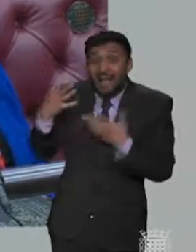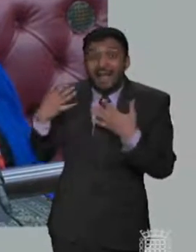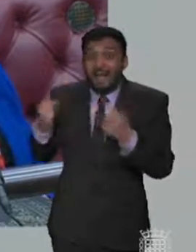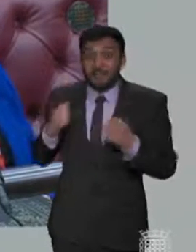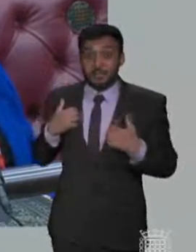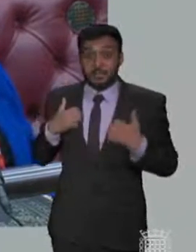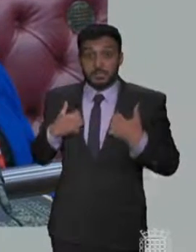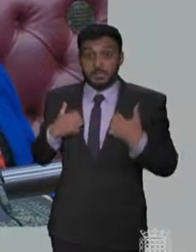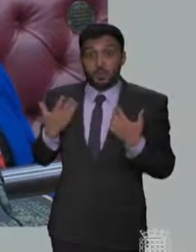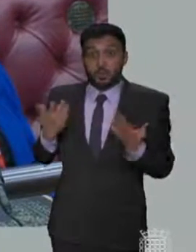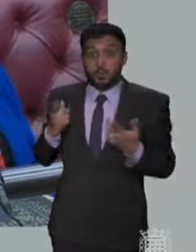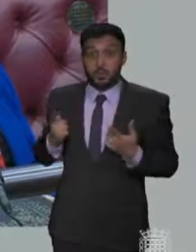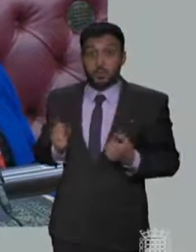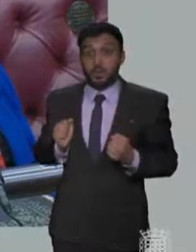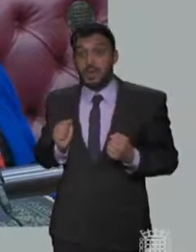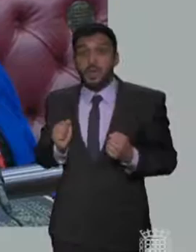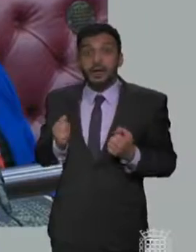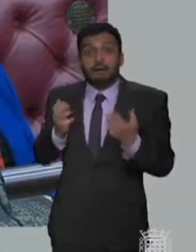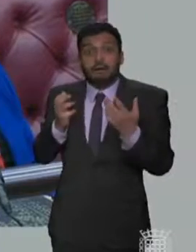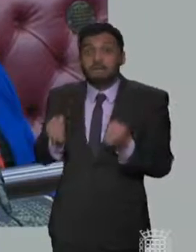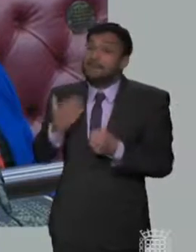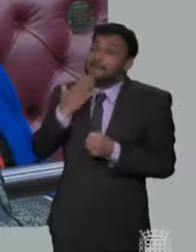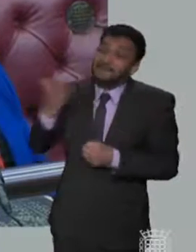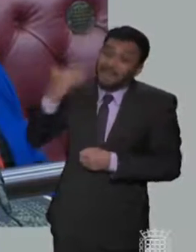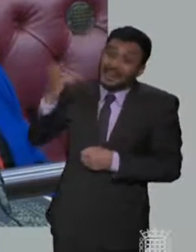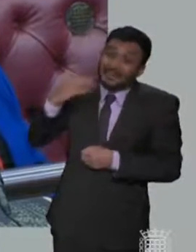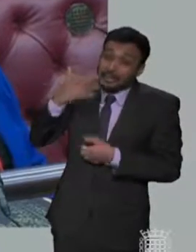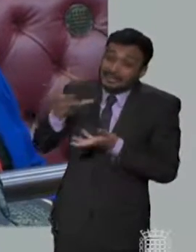so that when we get to committee stage there'll be no amendments and the bill will pass in time